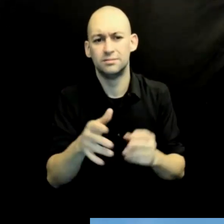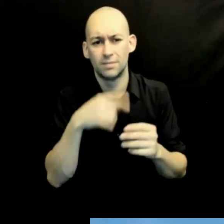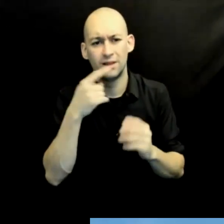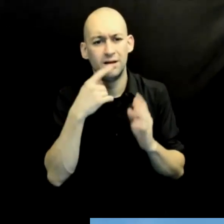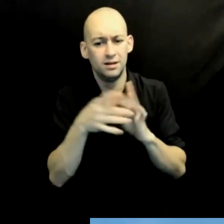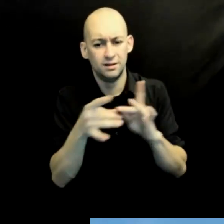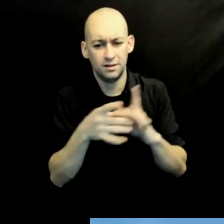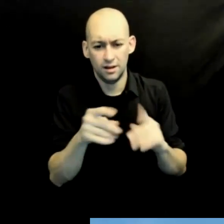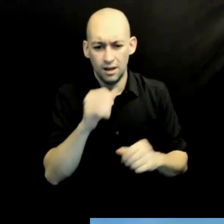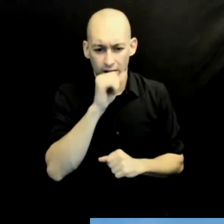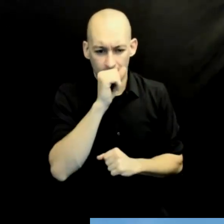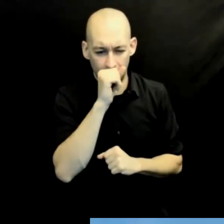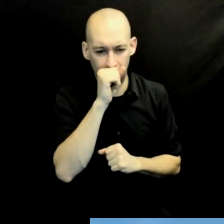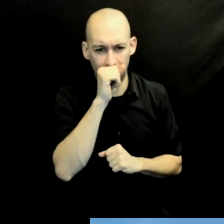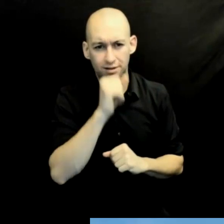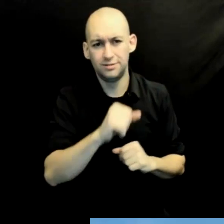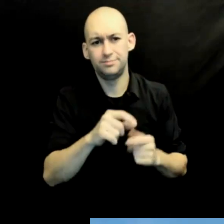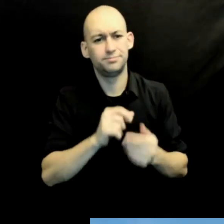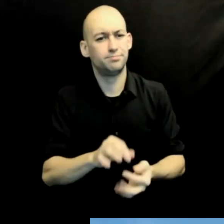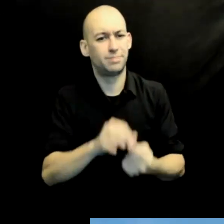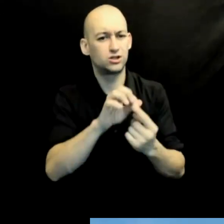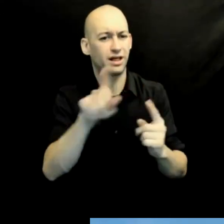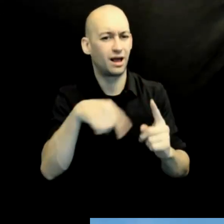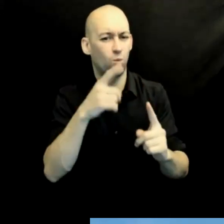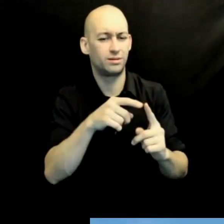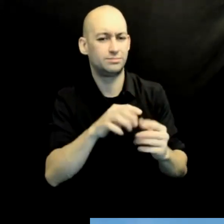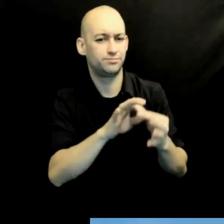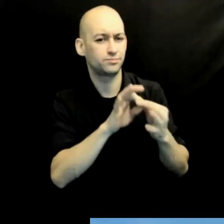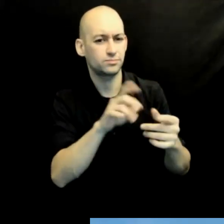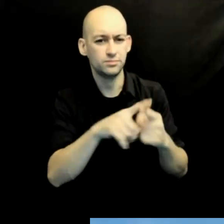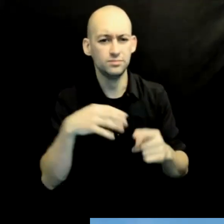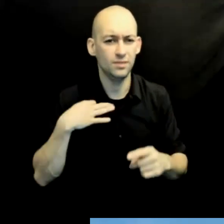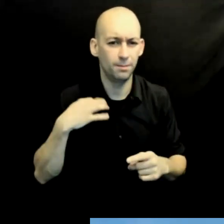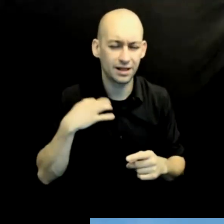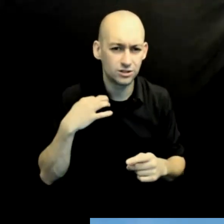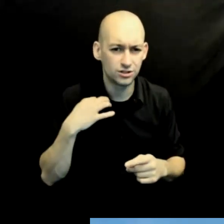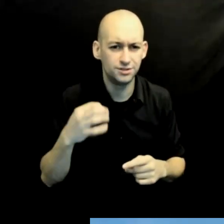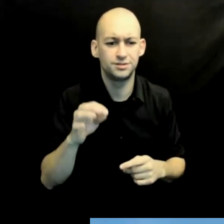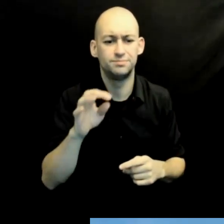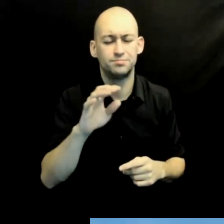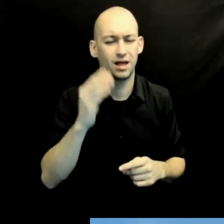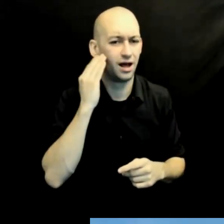as it pertains to collaboration on grant applications. So I know you guys touched upon